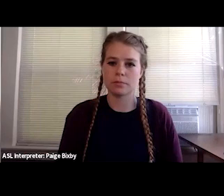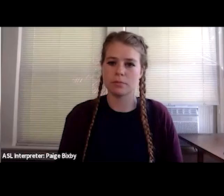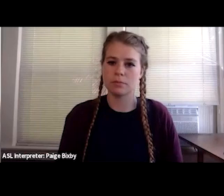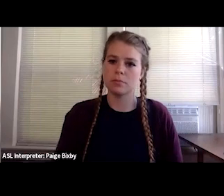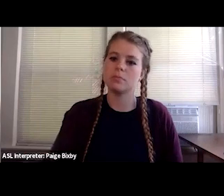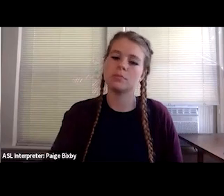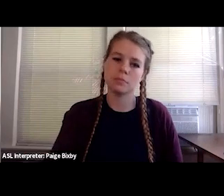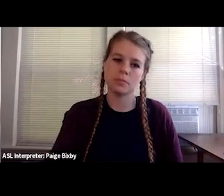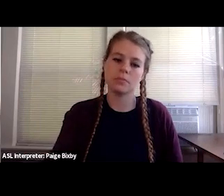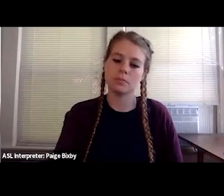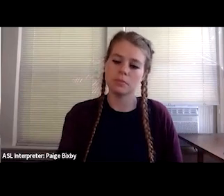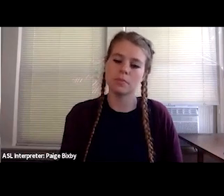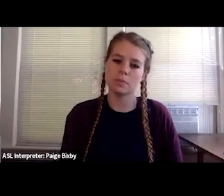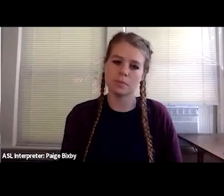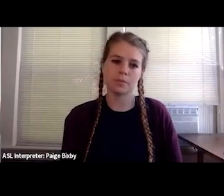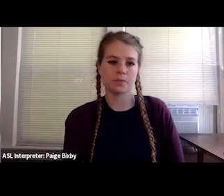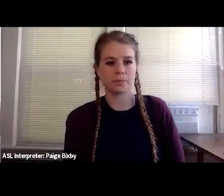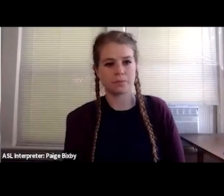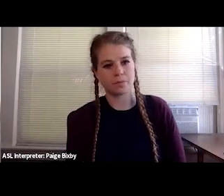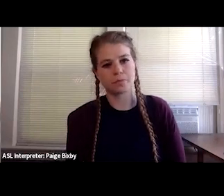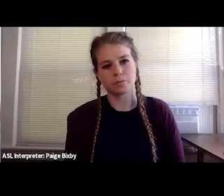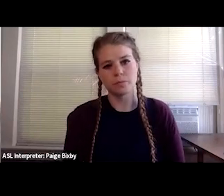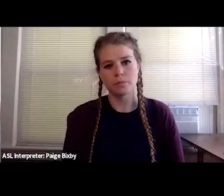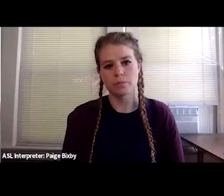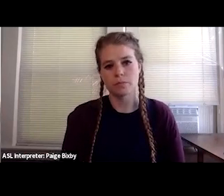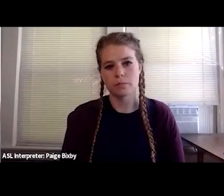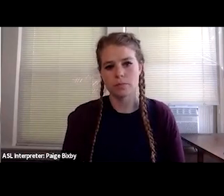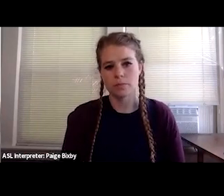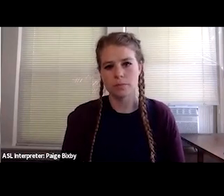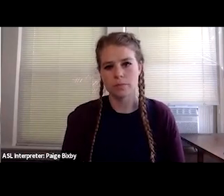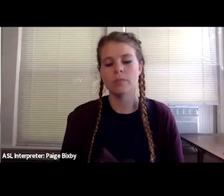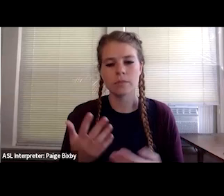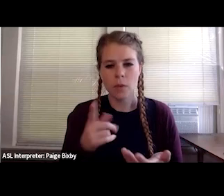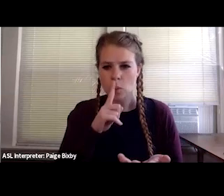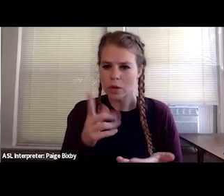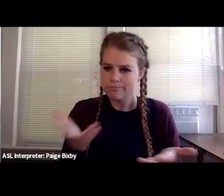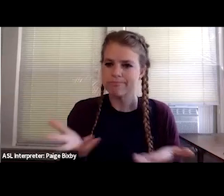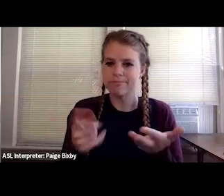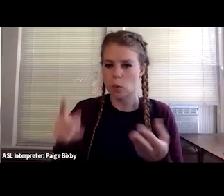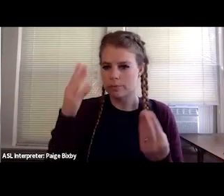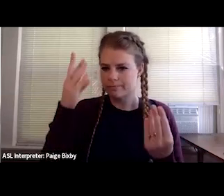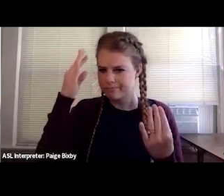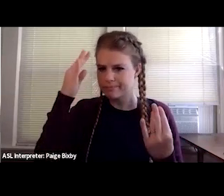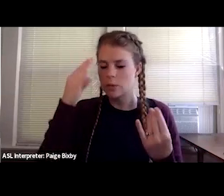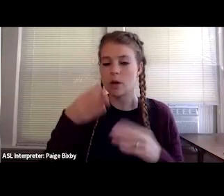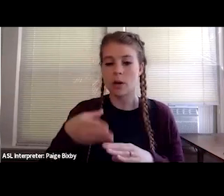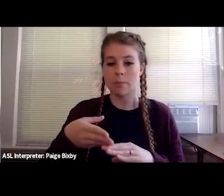So one thing that, you know, I want really people to really think about is, you know, before reaching for that Narcan,